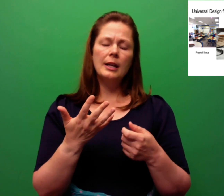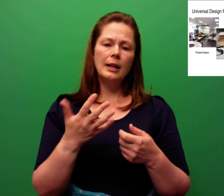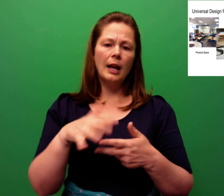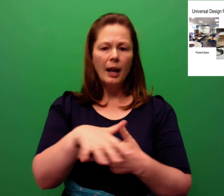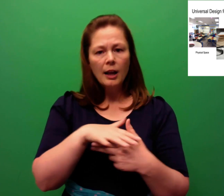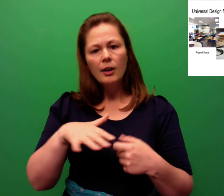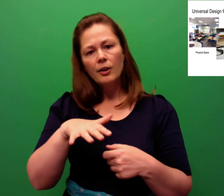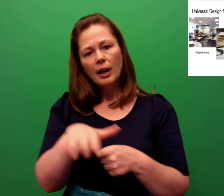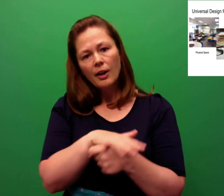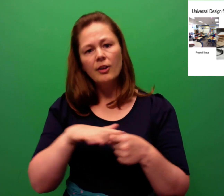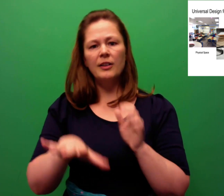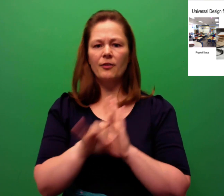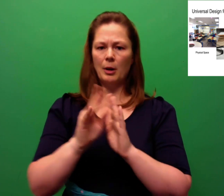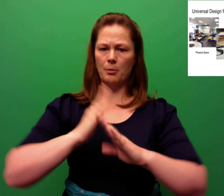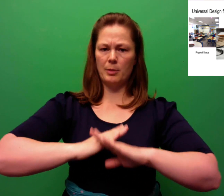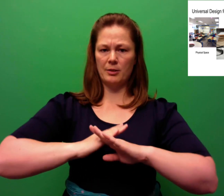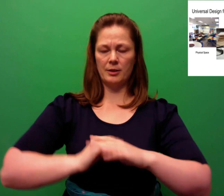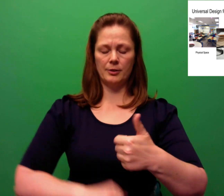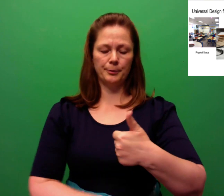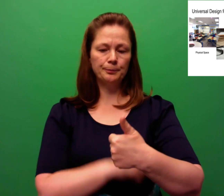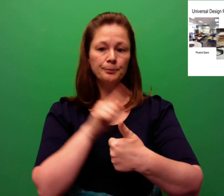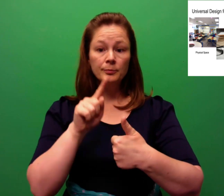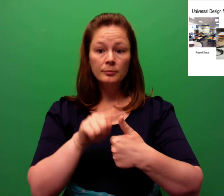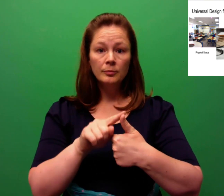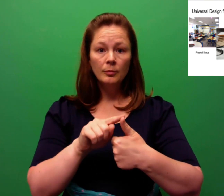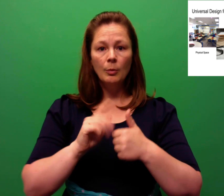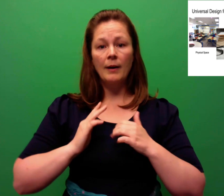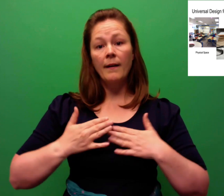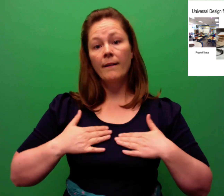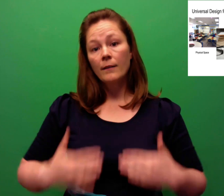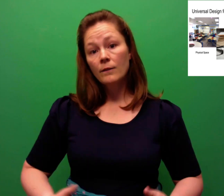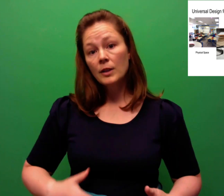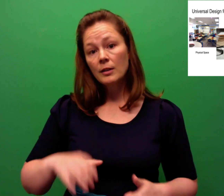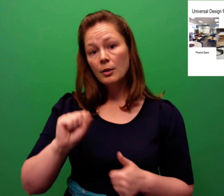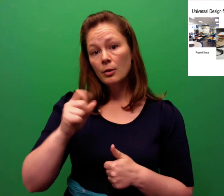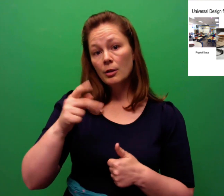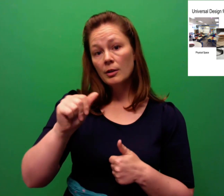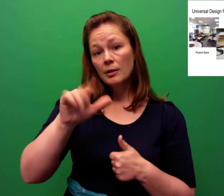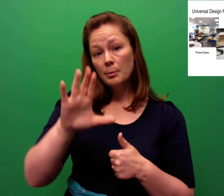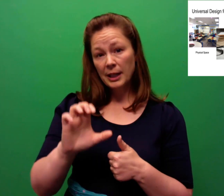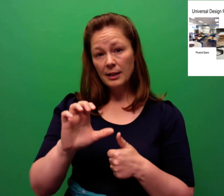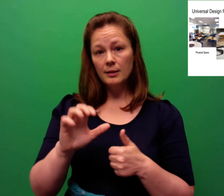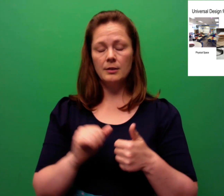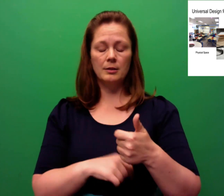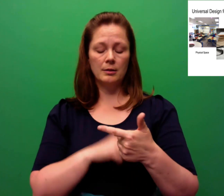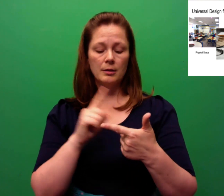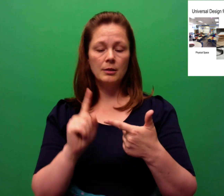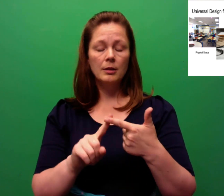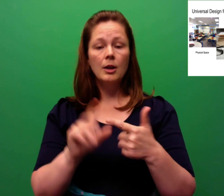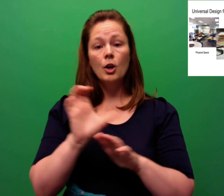students. They identified three types of barriers; the way that classrooms are set